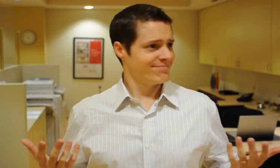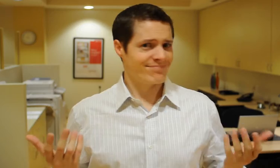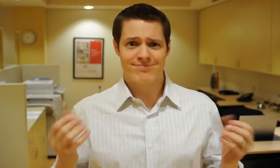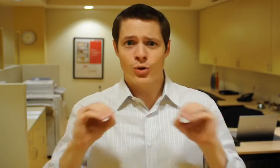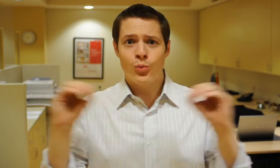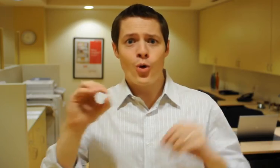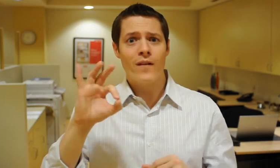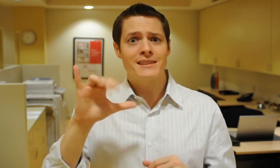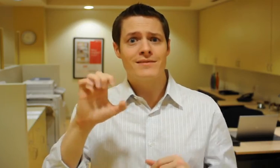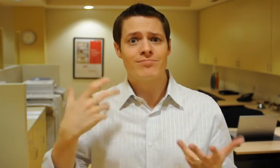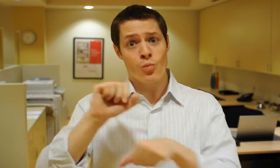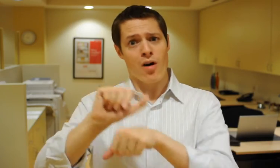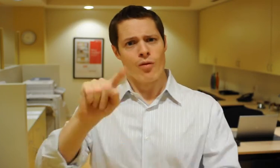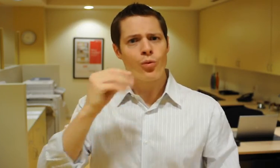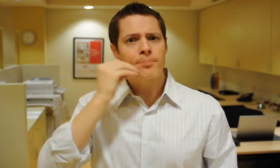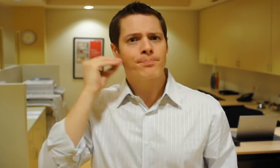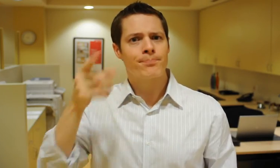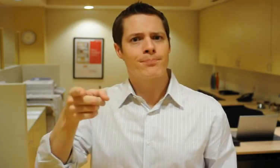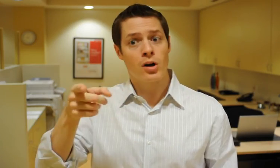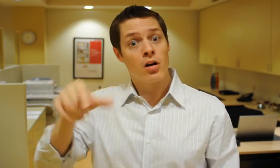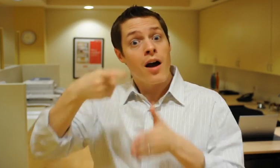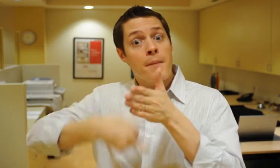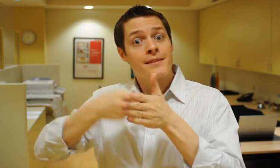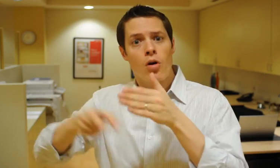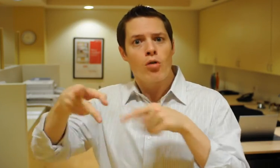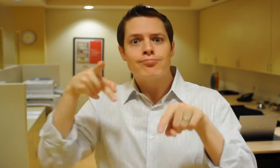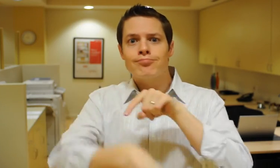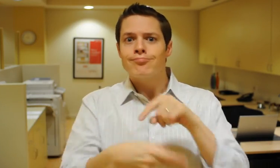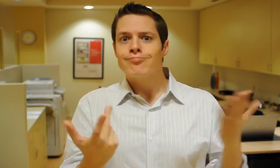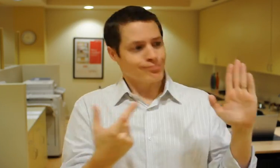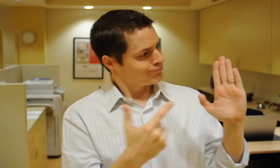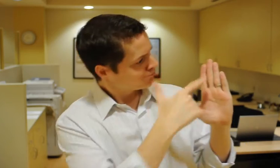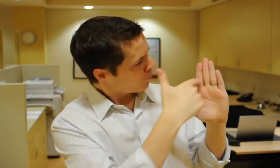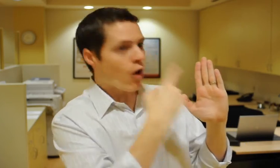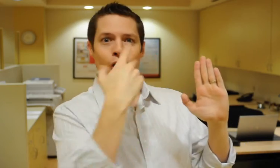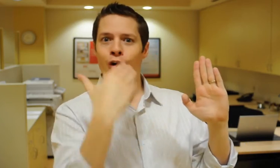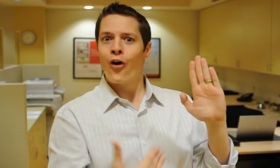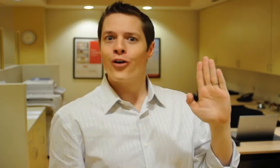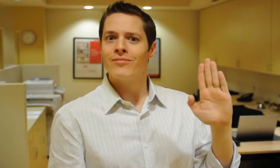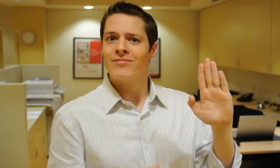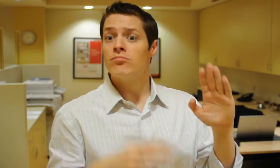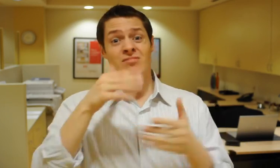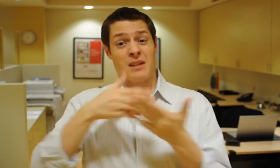We had no office. We worked from home. That was a cost we had to skimp on. The costs on paper were low and looked good.